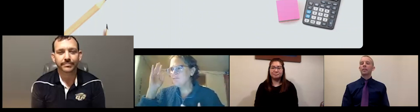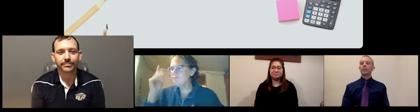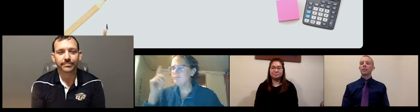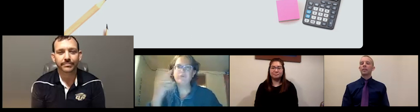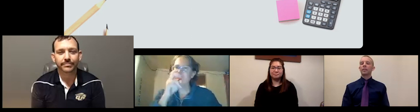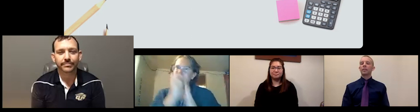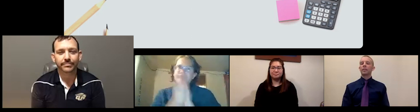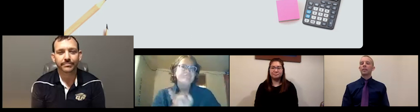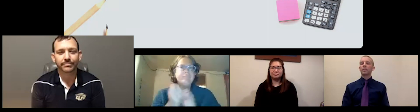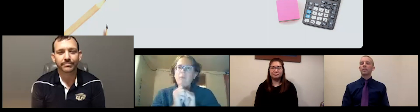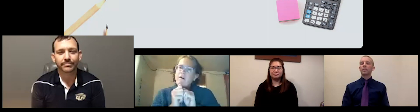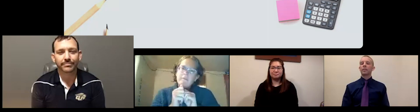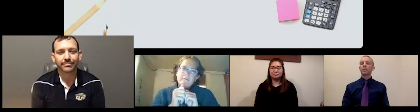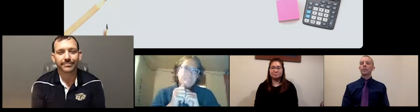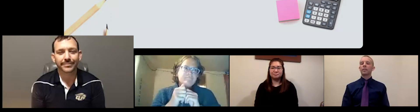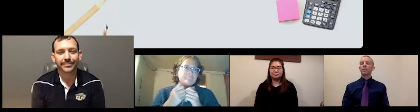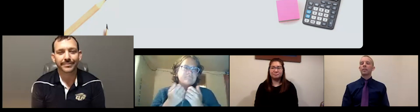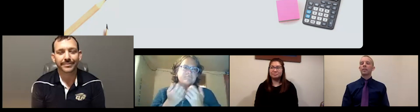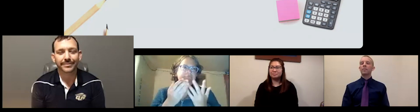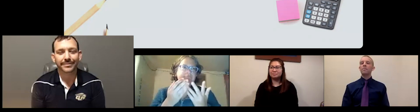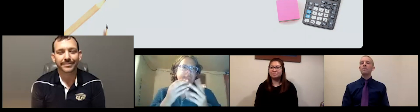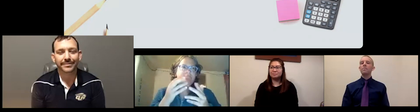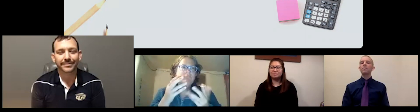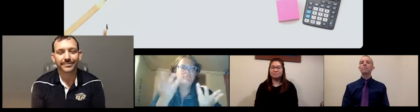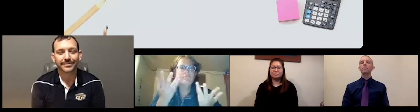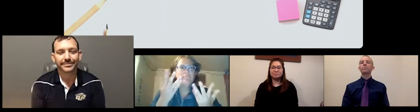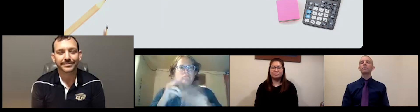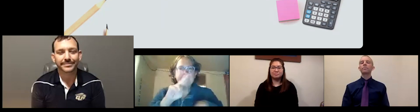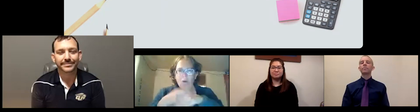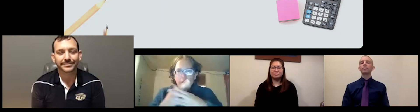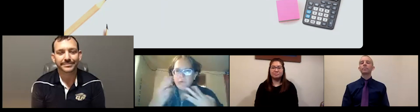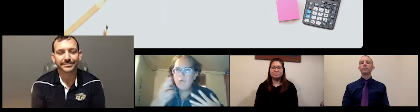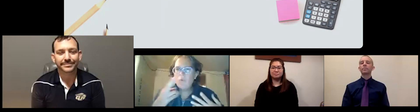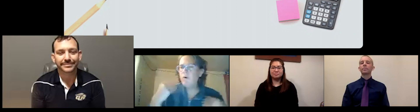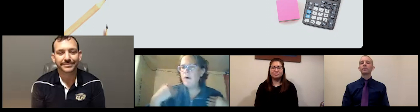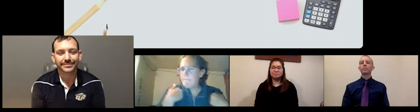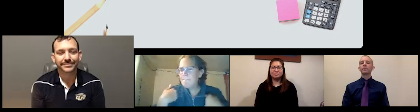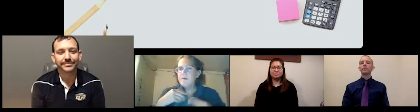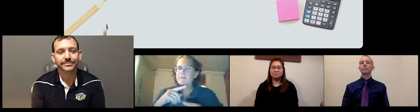I was always fascinated by natural resources and animals.